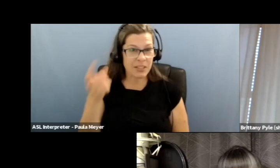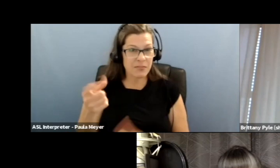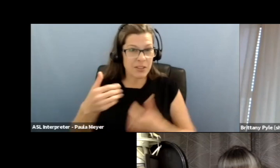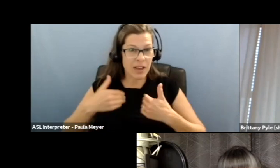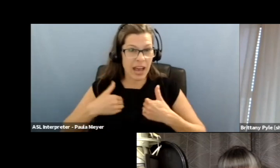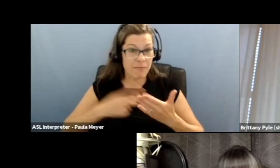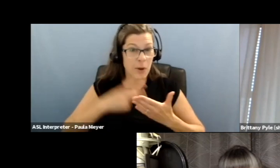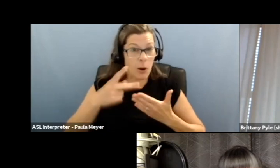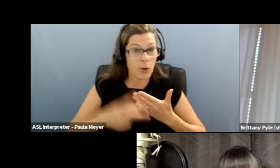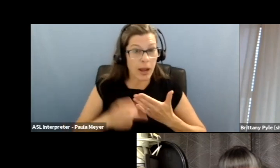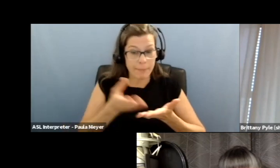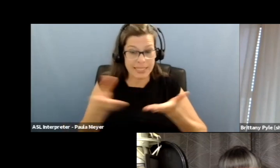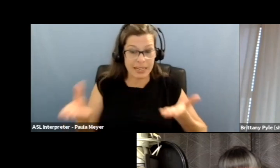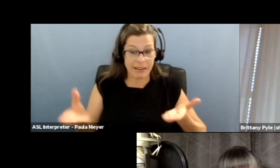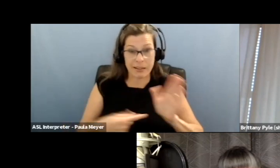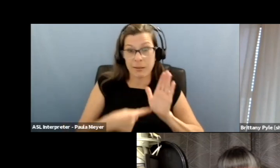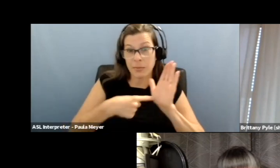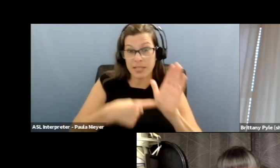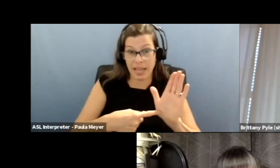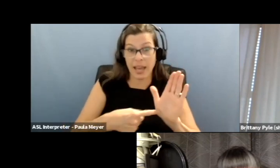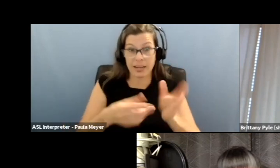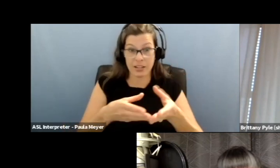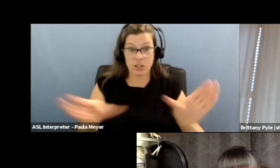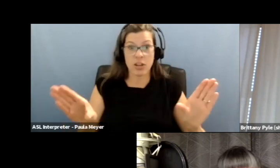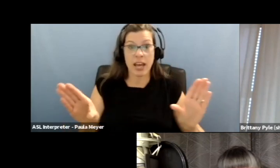that you're presenting and generally you would be briefed about this in advance.